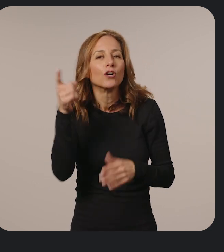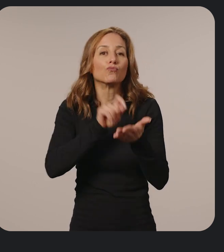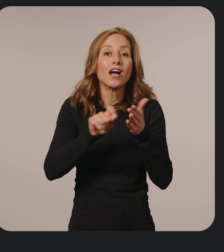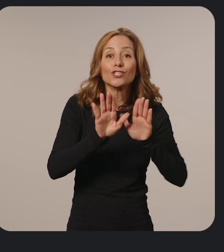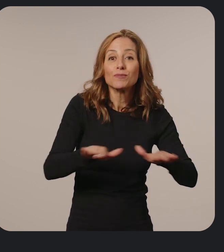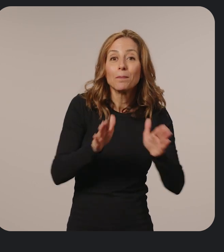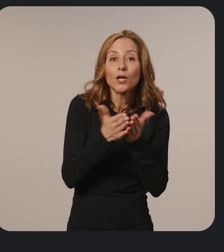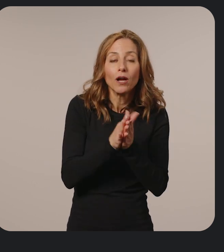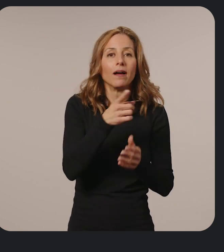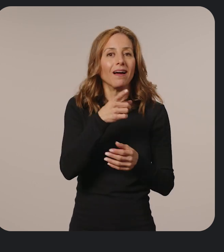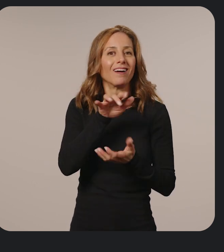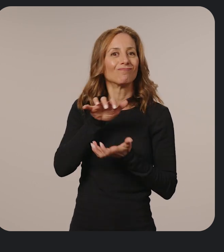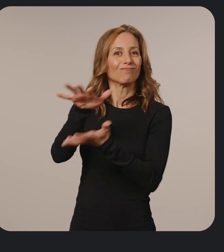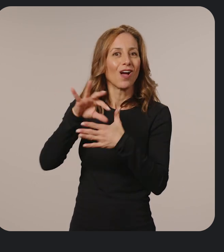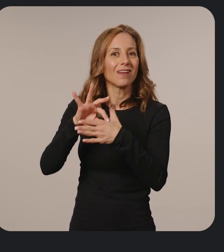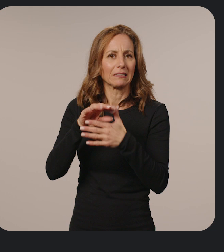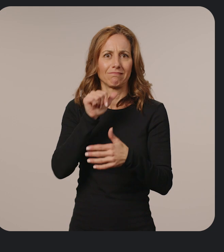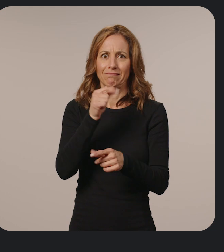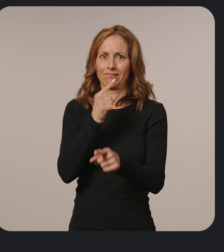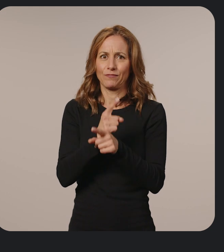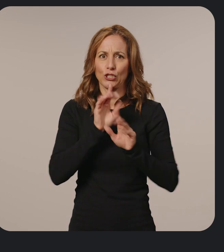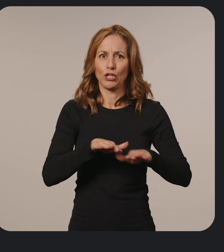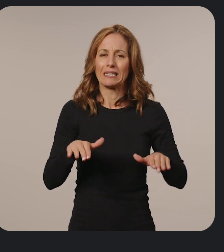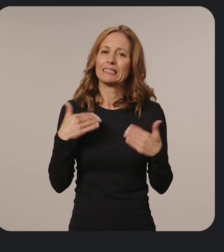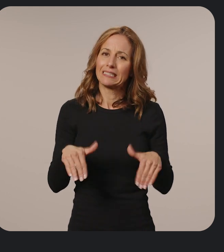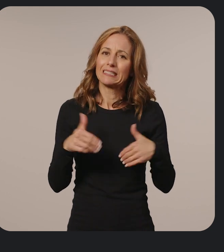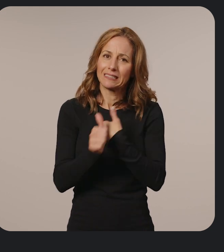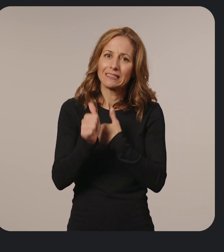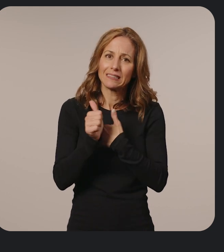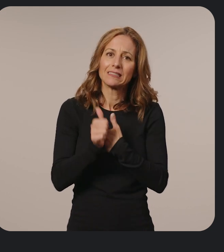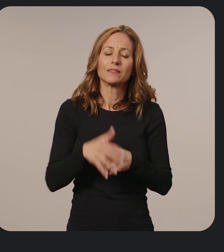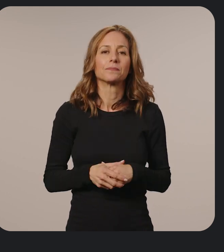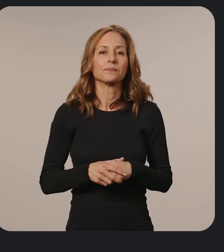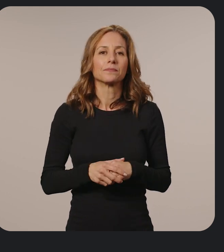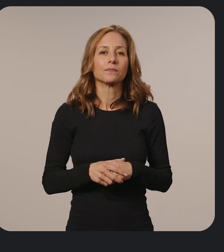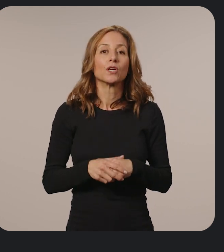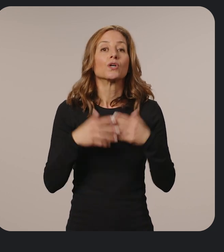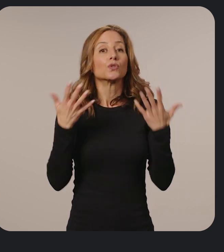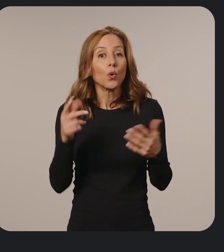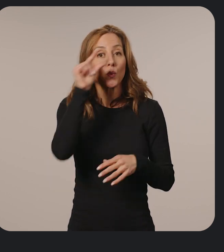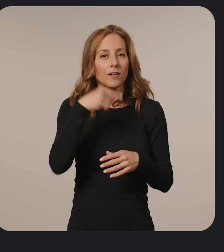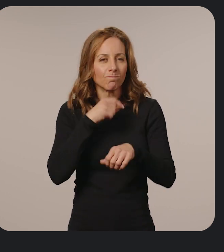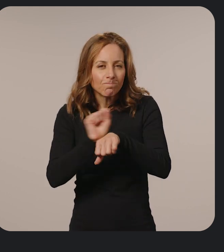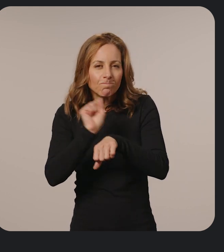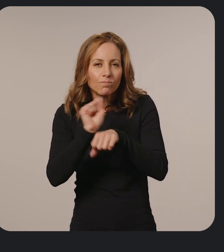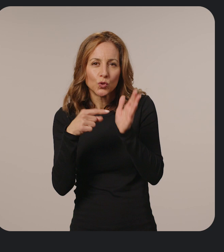That could be harmful. So at Google, we've been working towards showing you how you can leverage these foundational models in your app